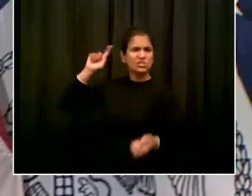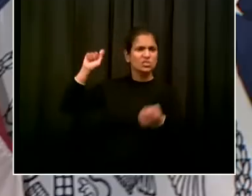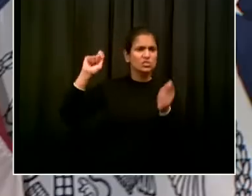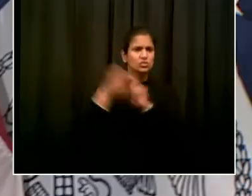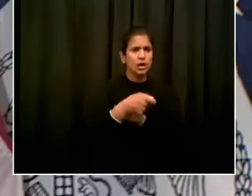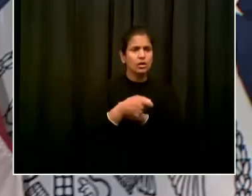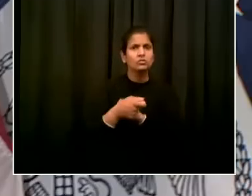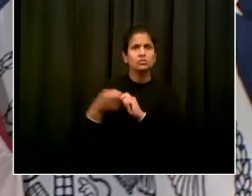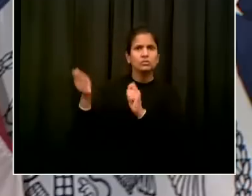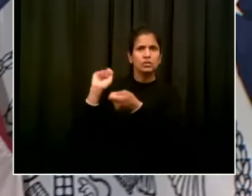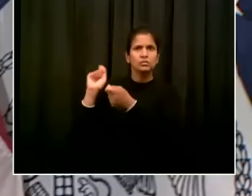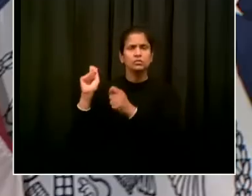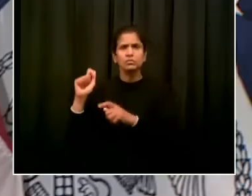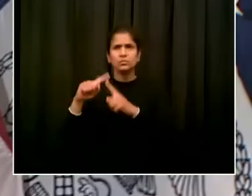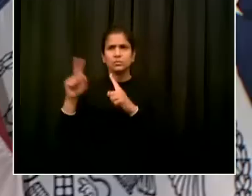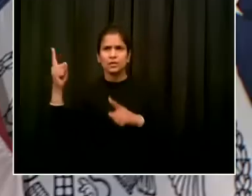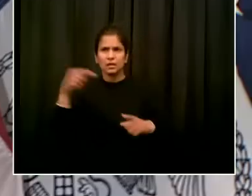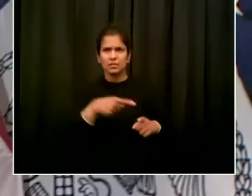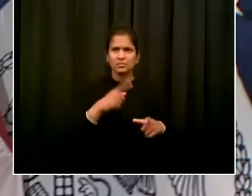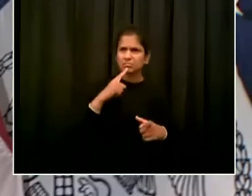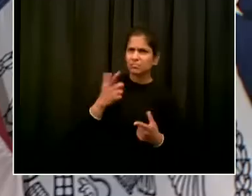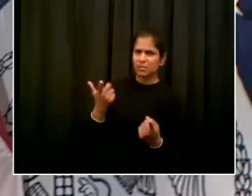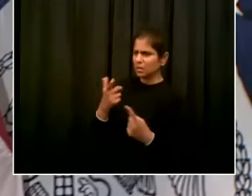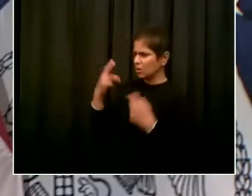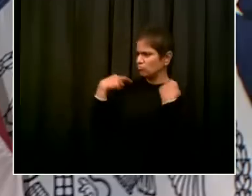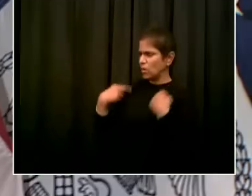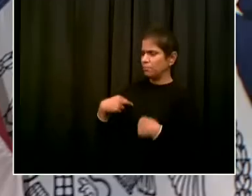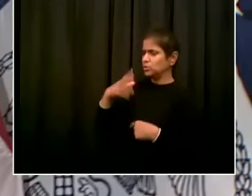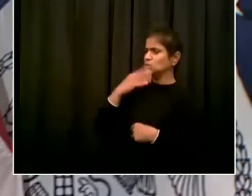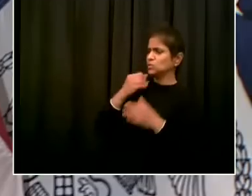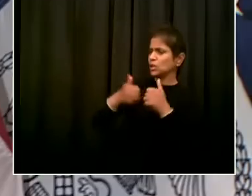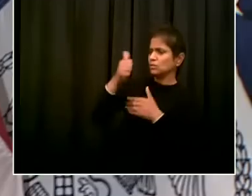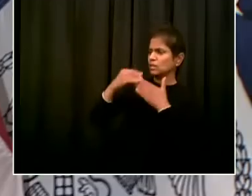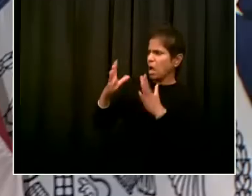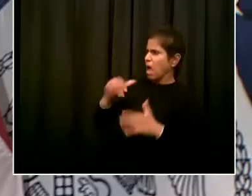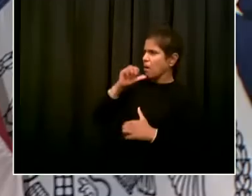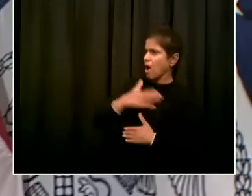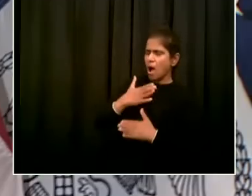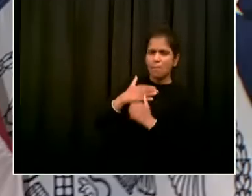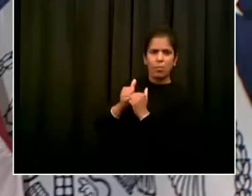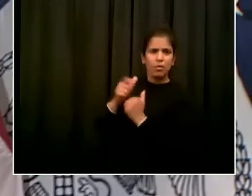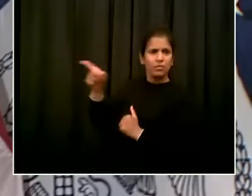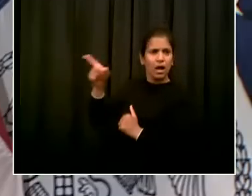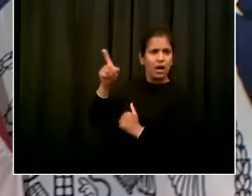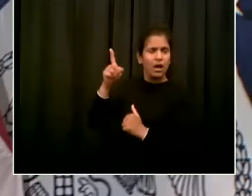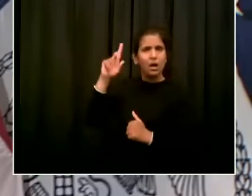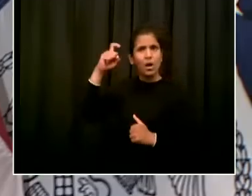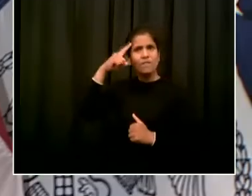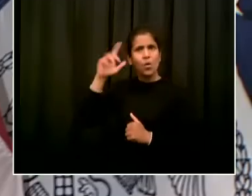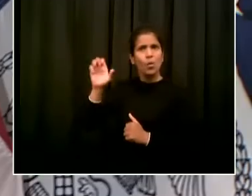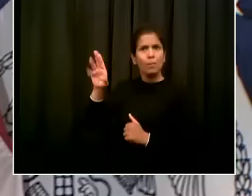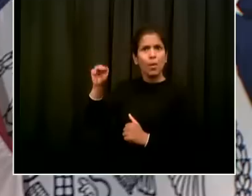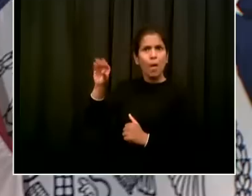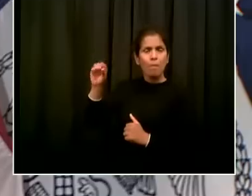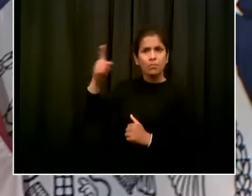STOPPED BY CHANGING WHAT HE HAD SAID AND